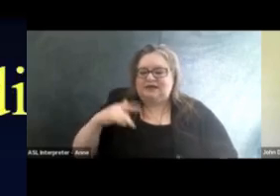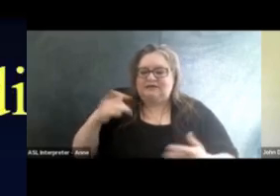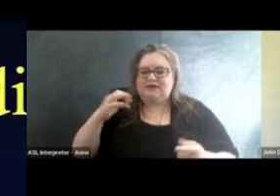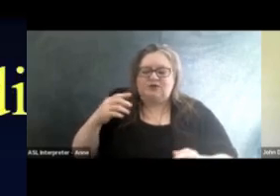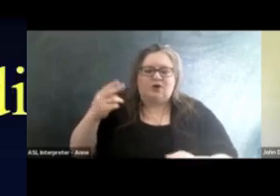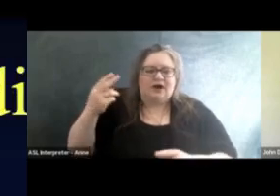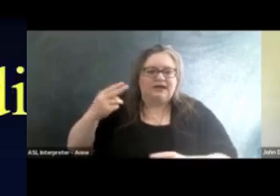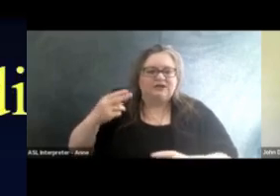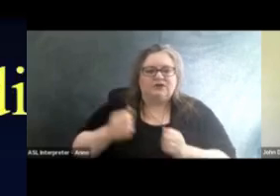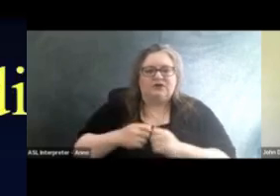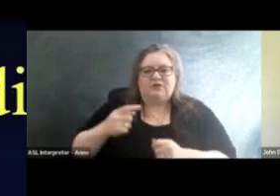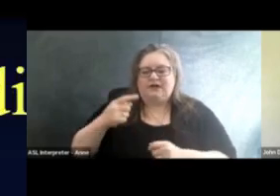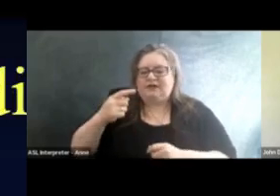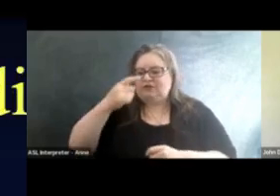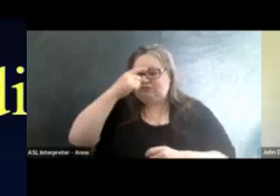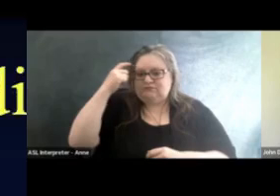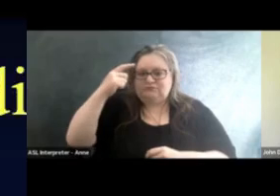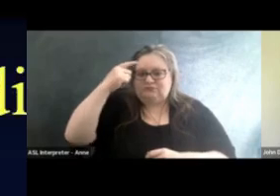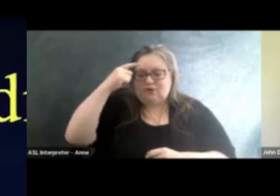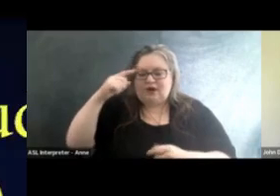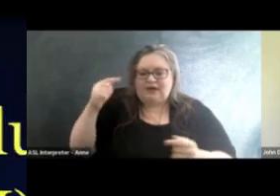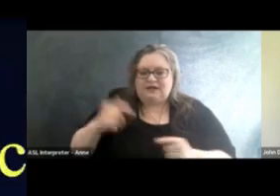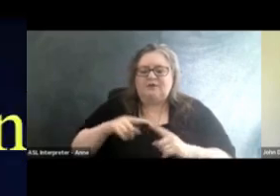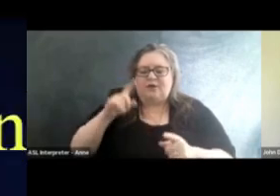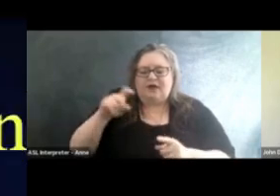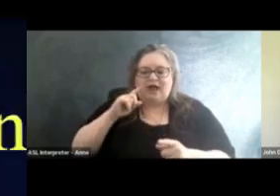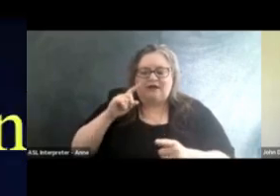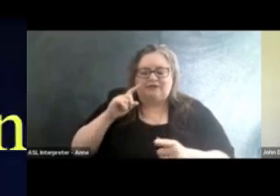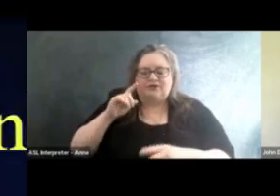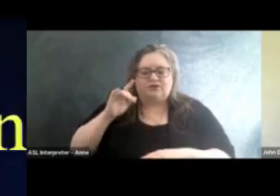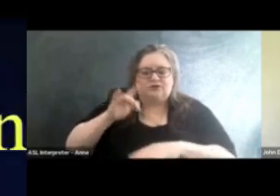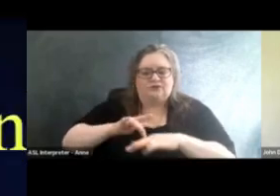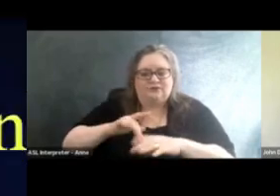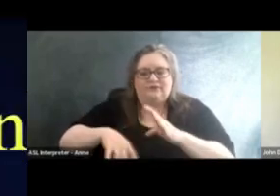brain injury, but we have to get at them differently. Okay,